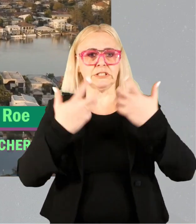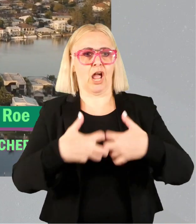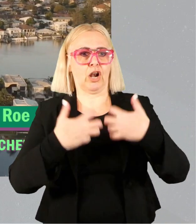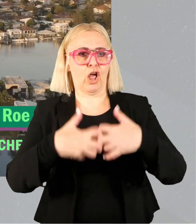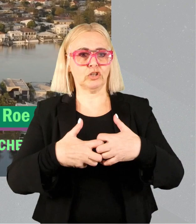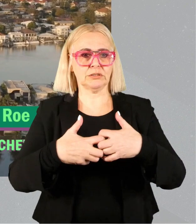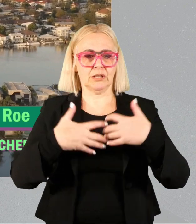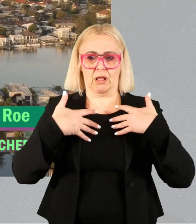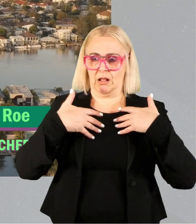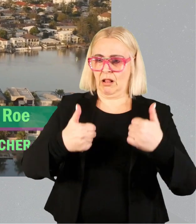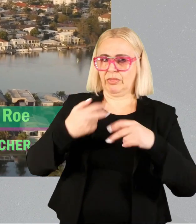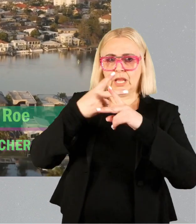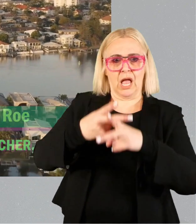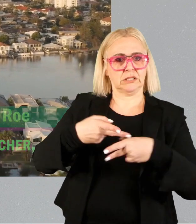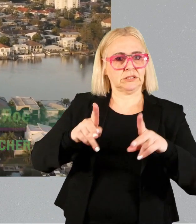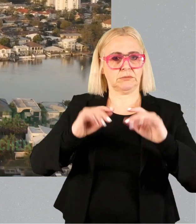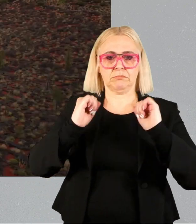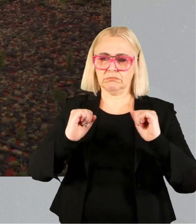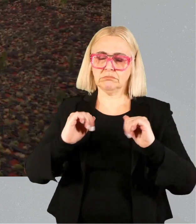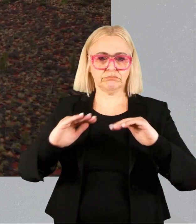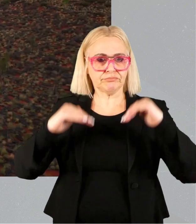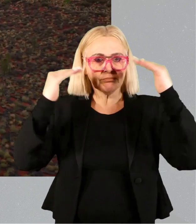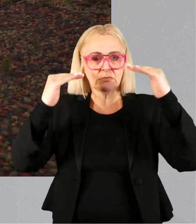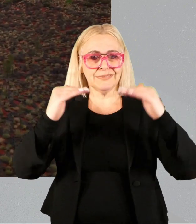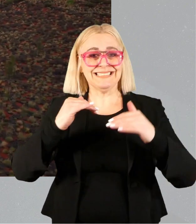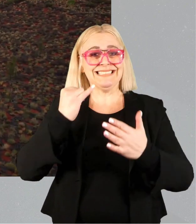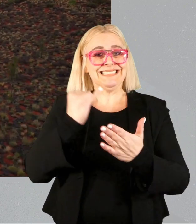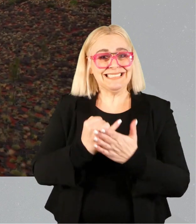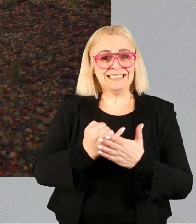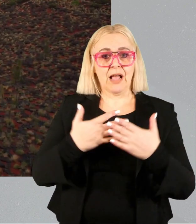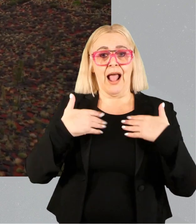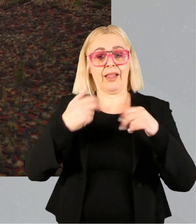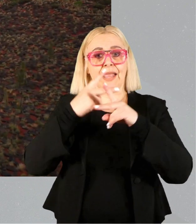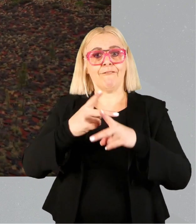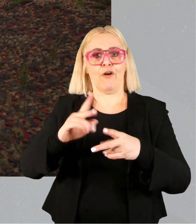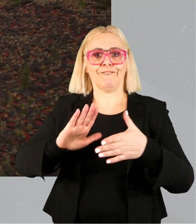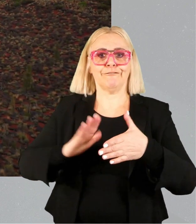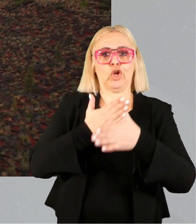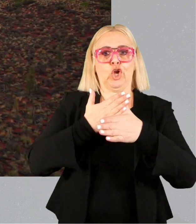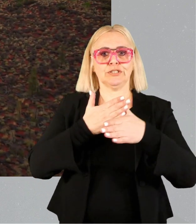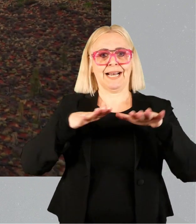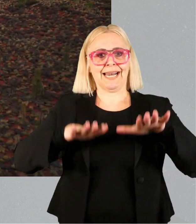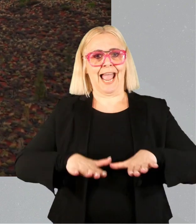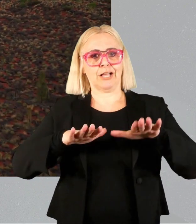Unfortunately, the stories for First Nation women in Australia does not reflect